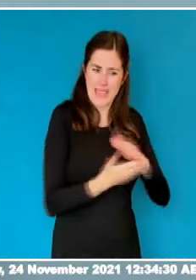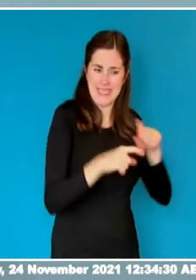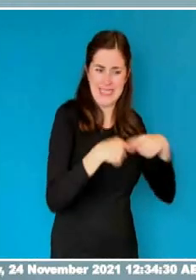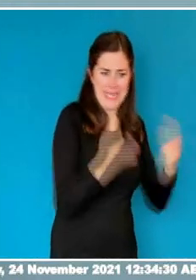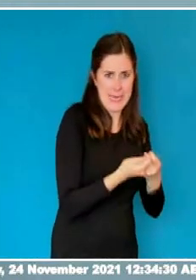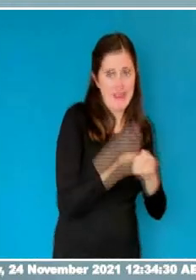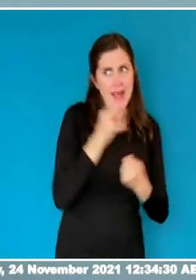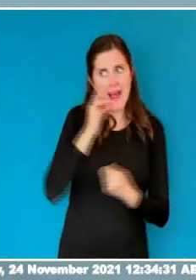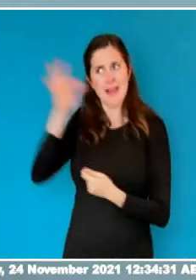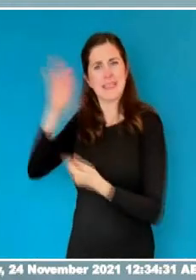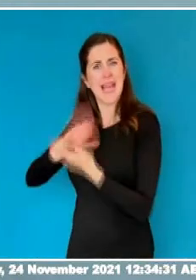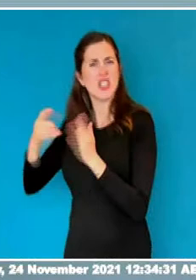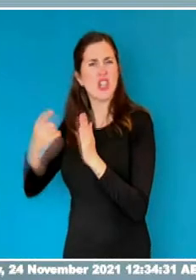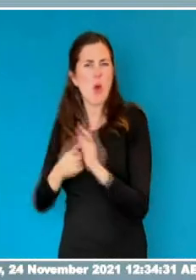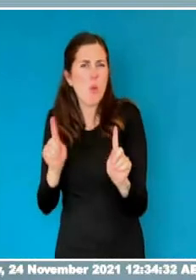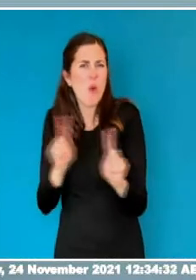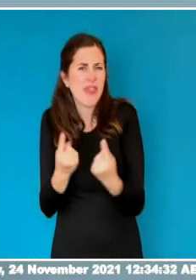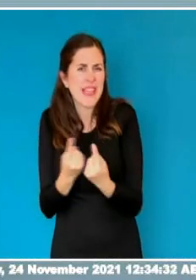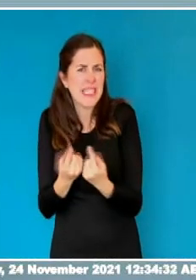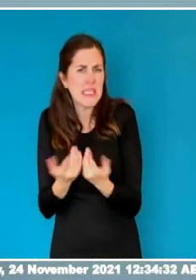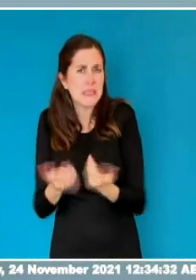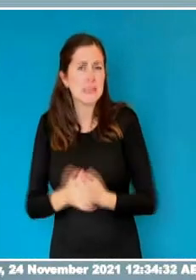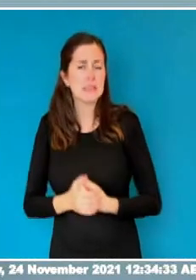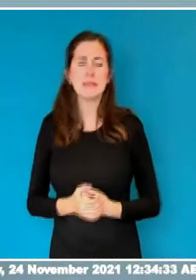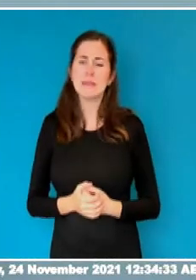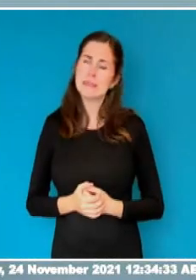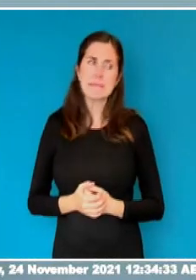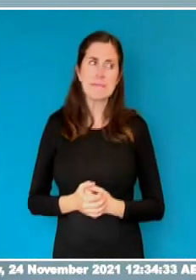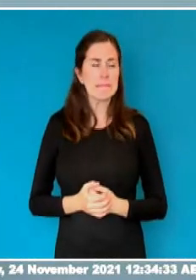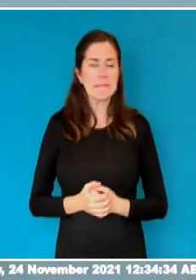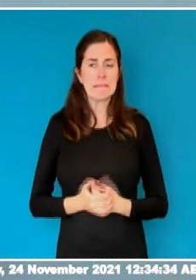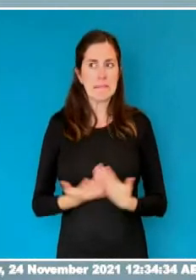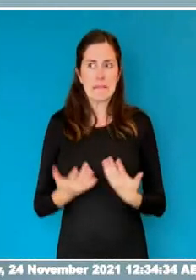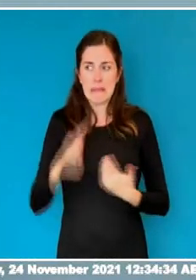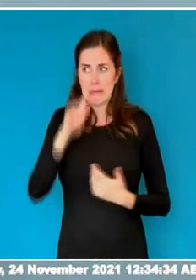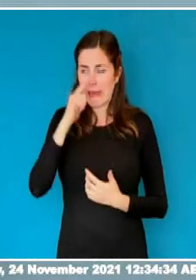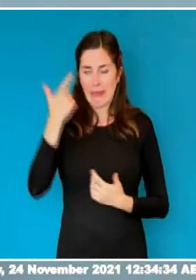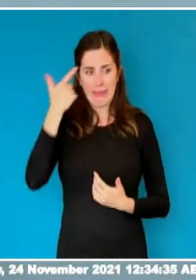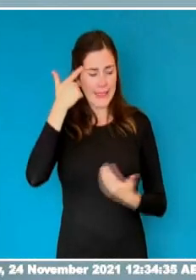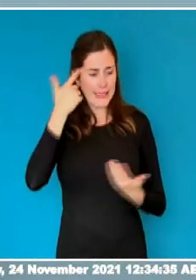I can't think of any specific examples of what wouldn't be paid at the